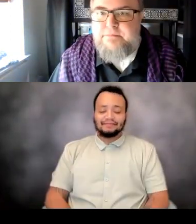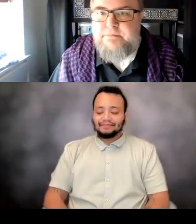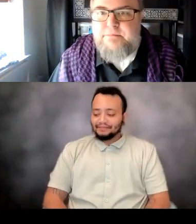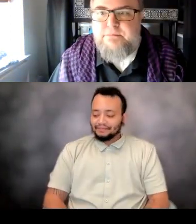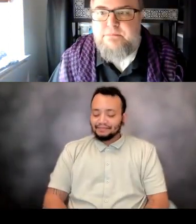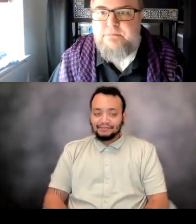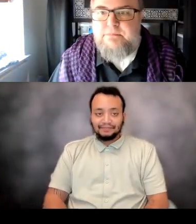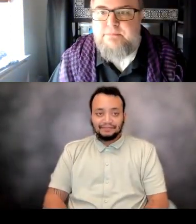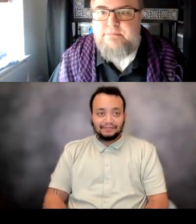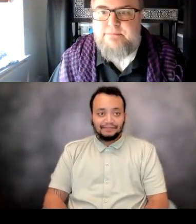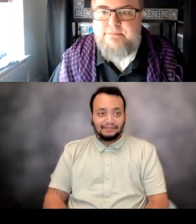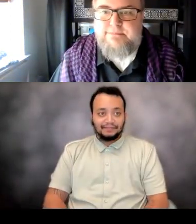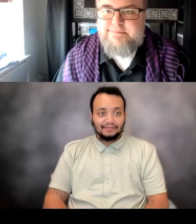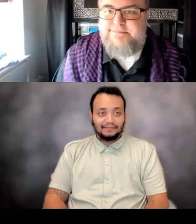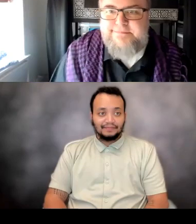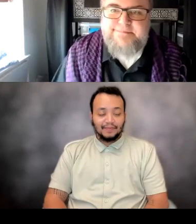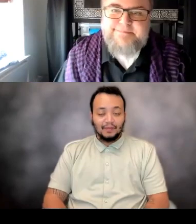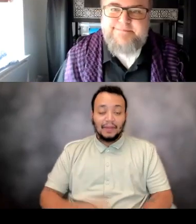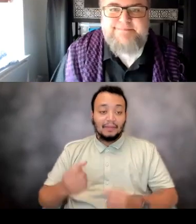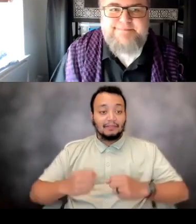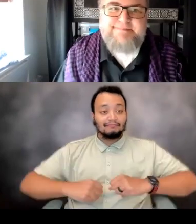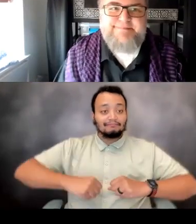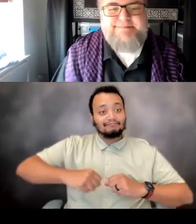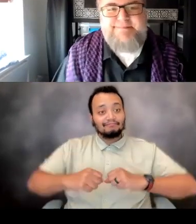or doing this with your shoulders, wiggling them.